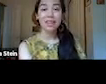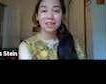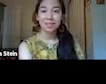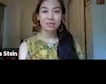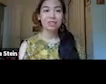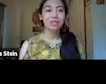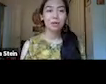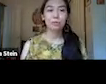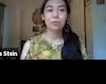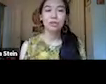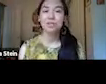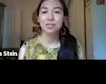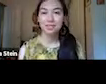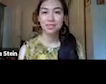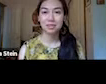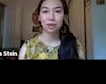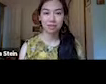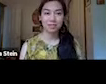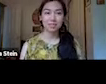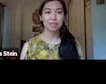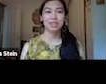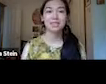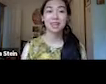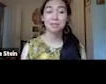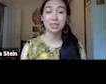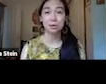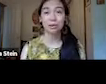Thank you and hello and welcome to this webinar series,